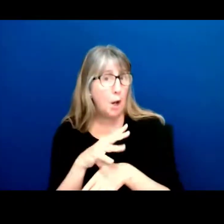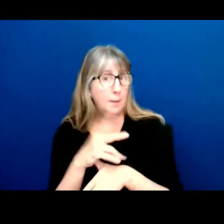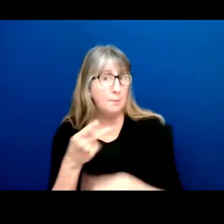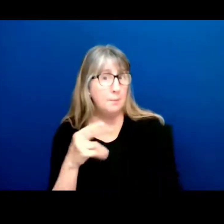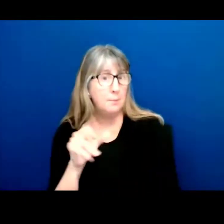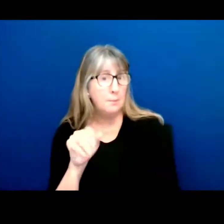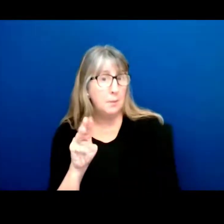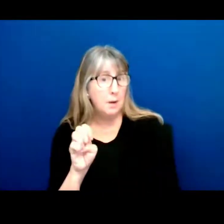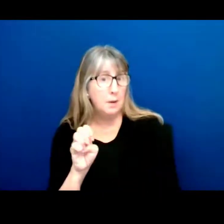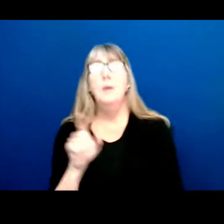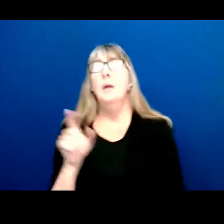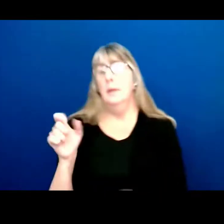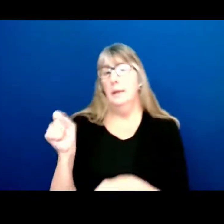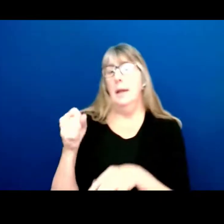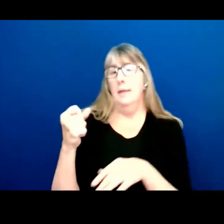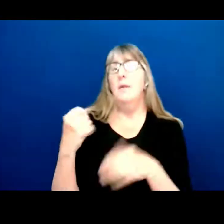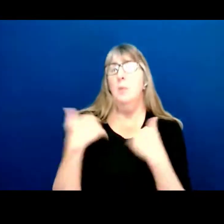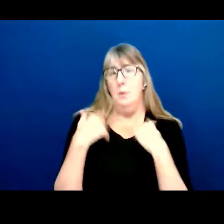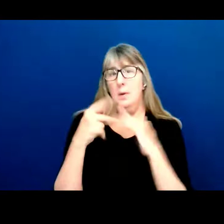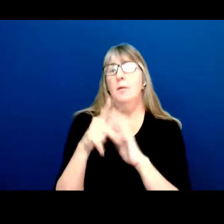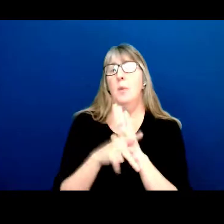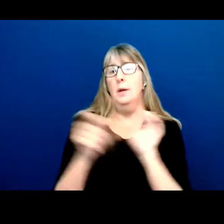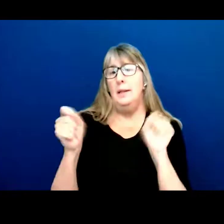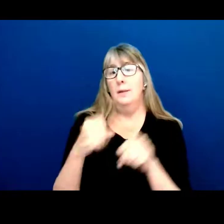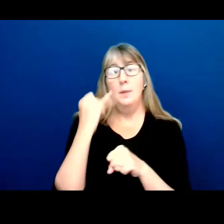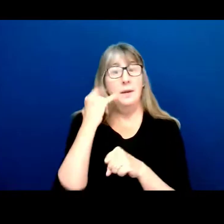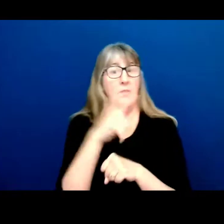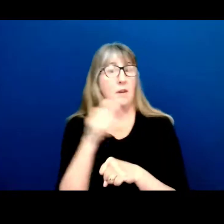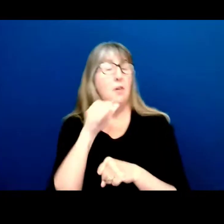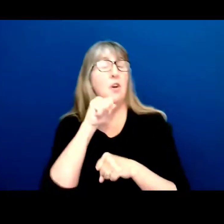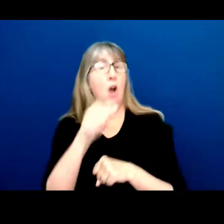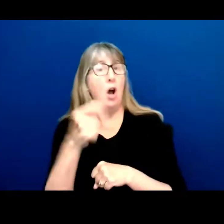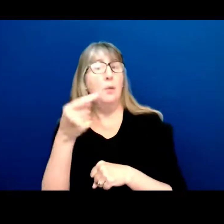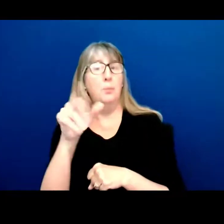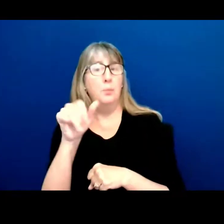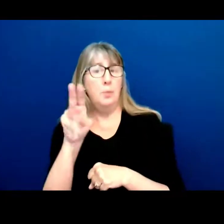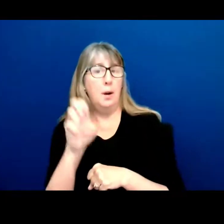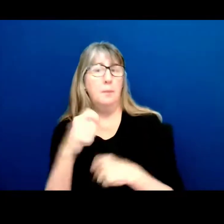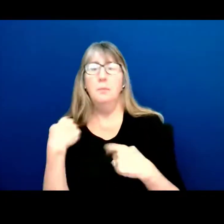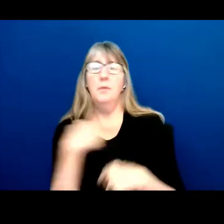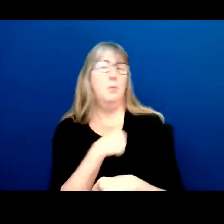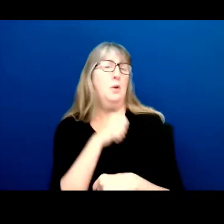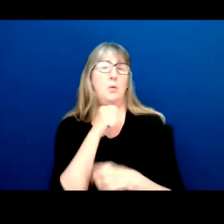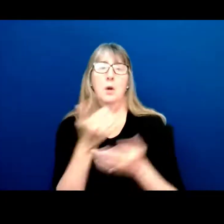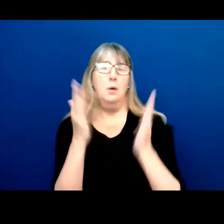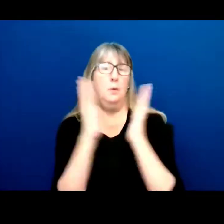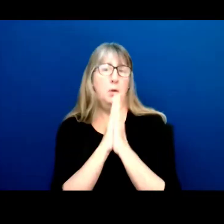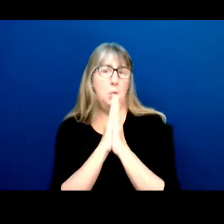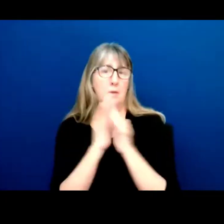Kathy Hancock: Then we would have a policy, but if they're not a prime then we do not request the submission of a policy